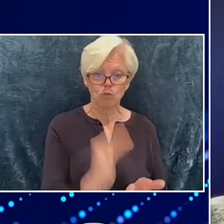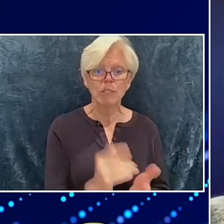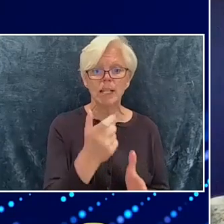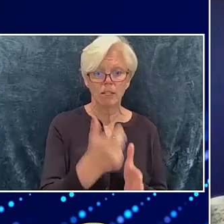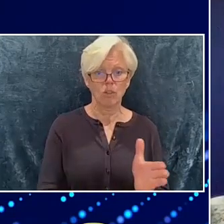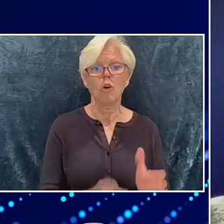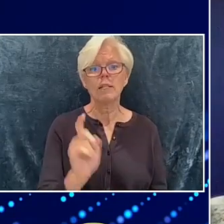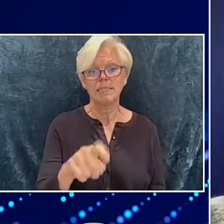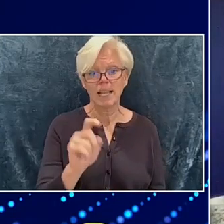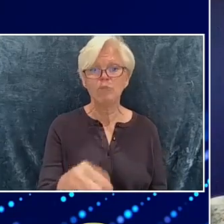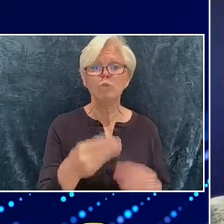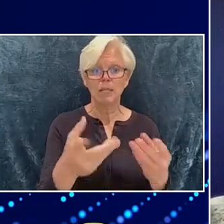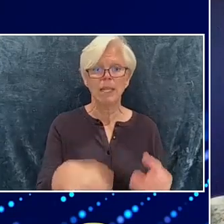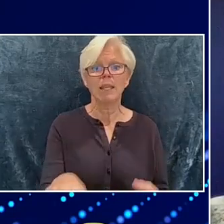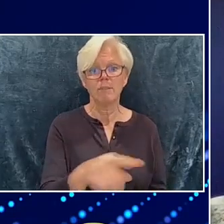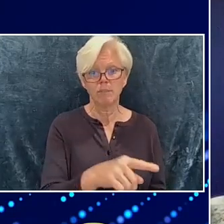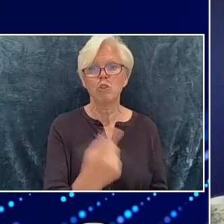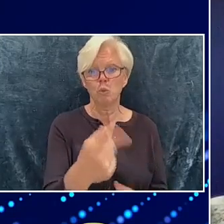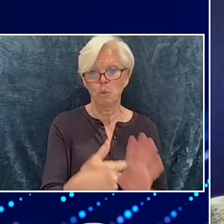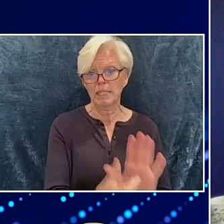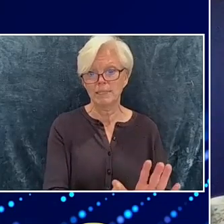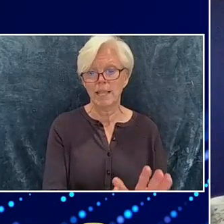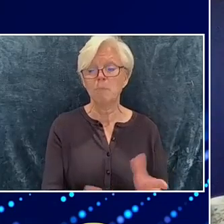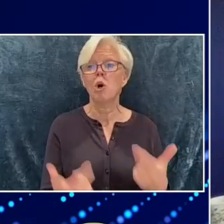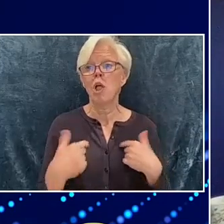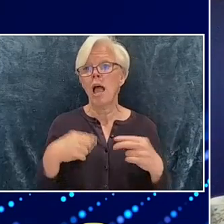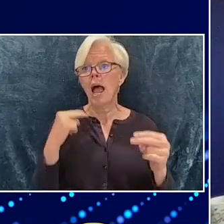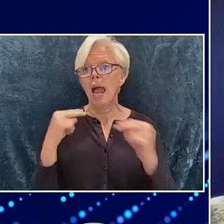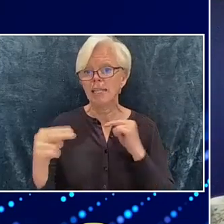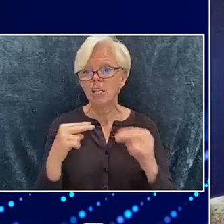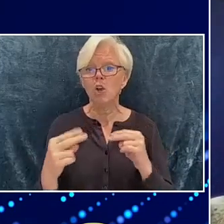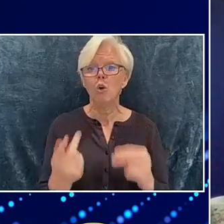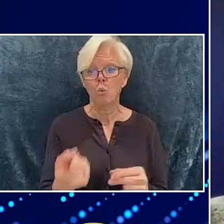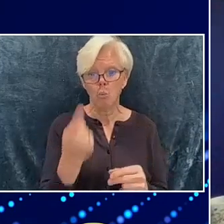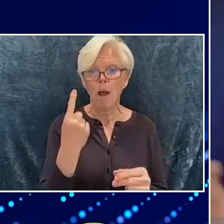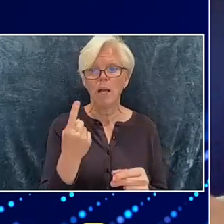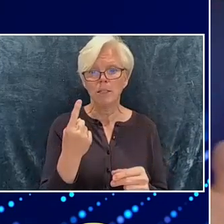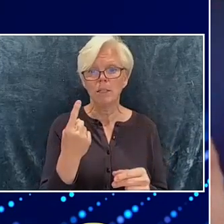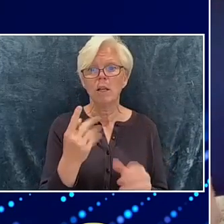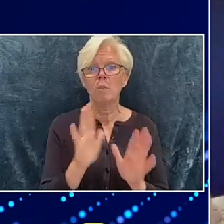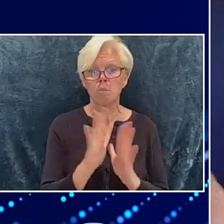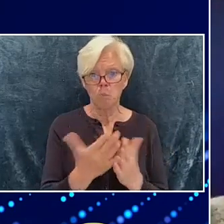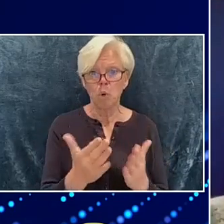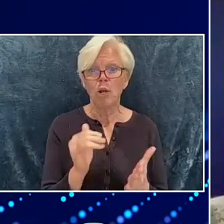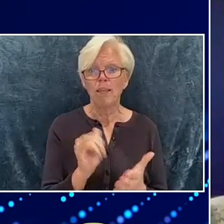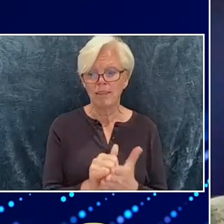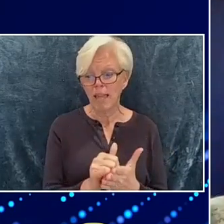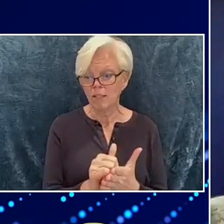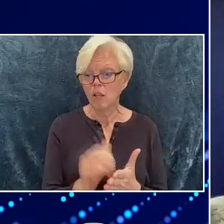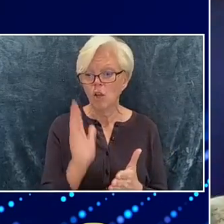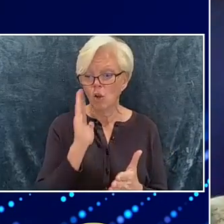To give you one example, I negotiated one book that was going to be given to all of